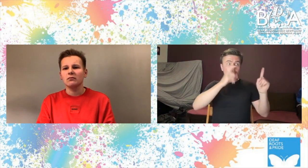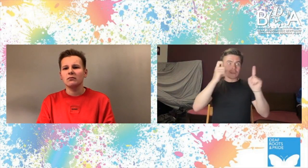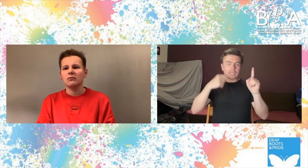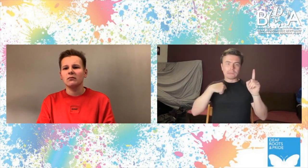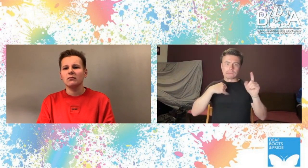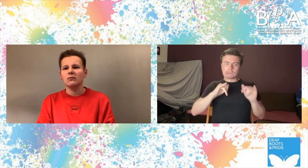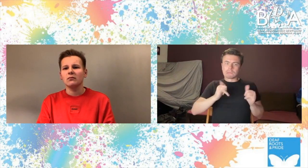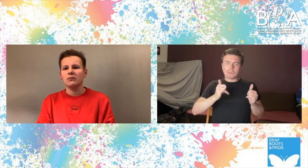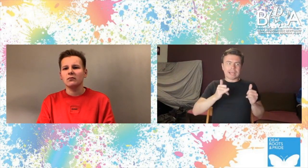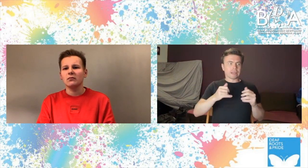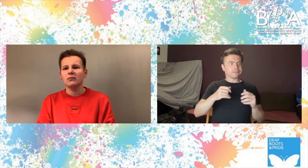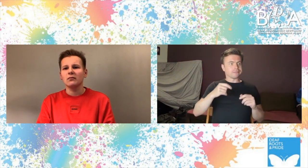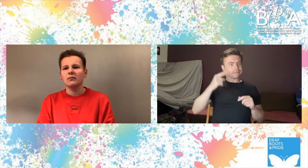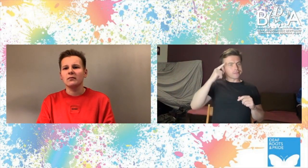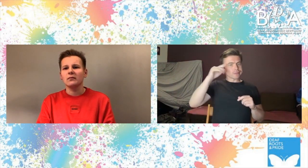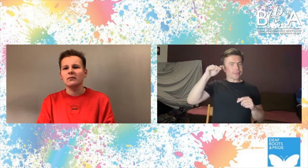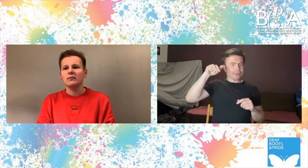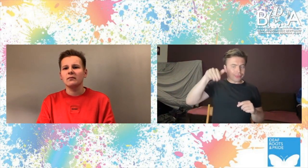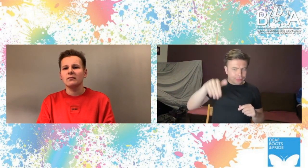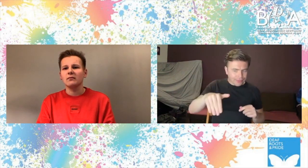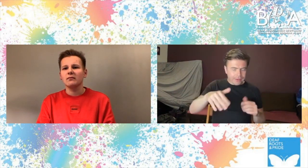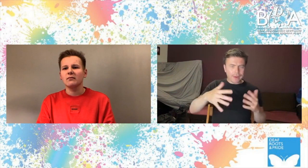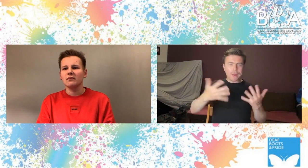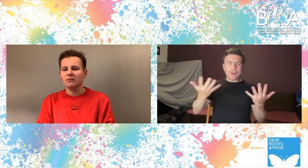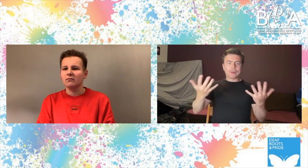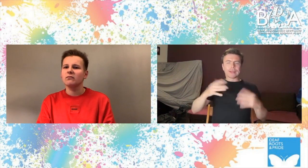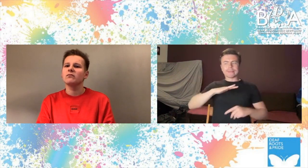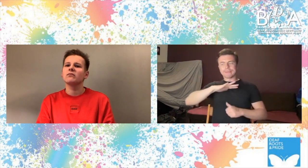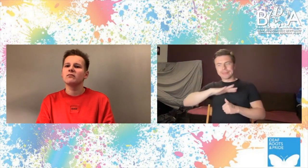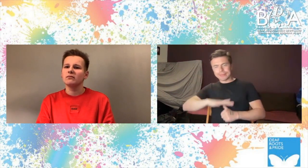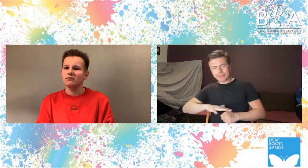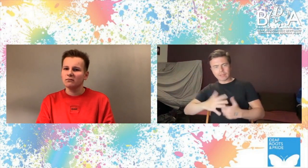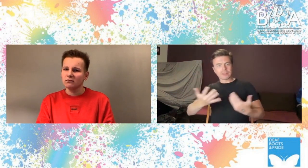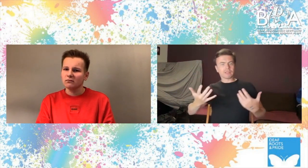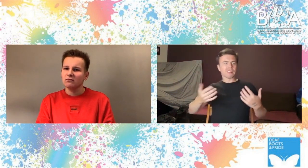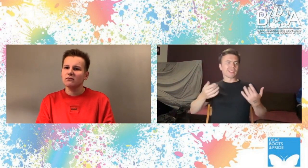Without photography, my mental health would suffer. I think I would get depressed.